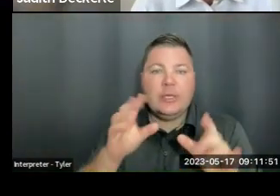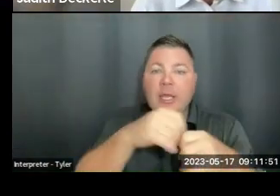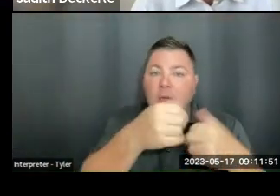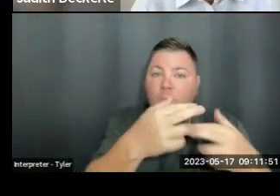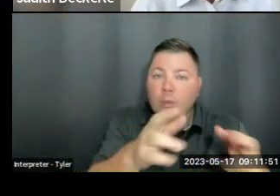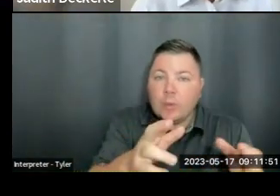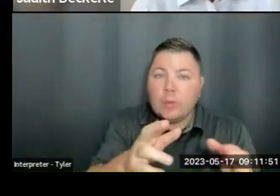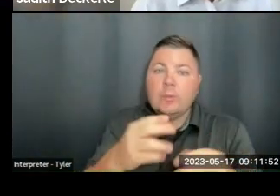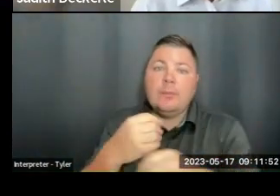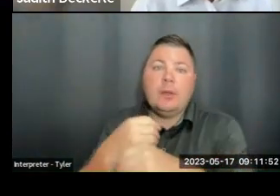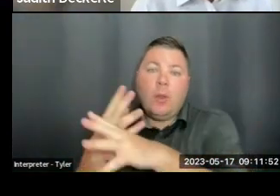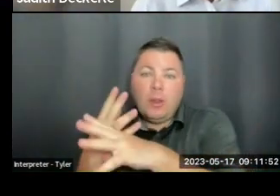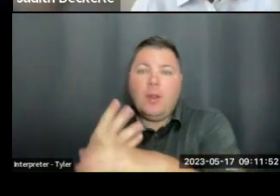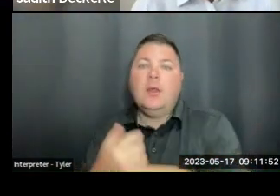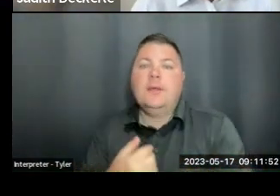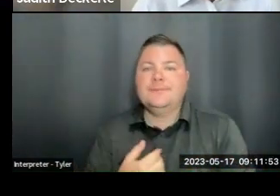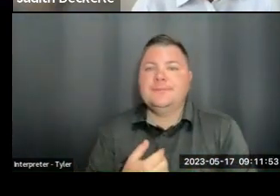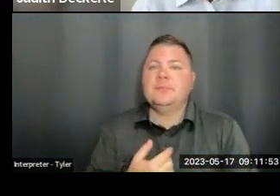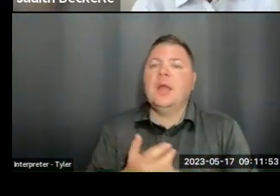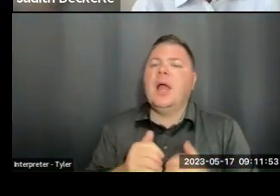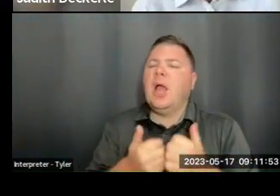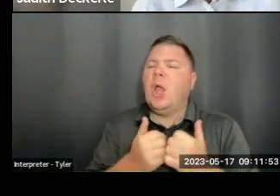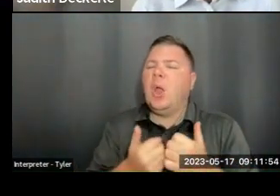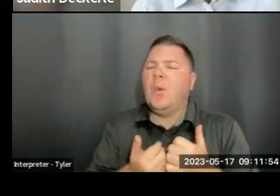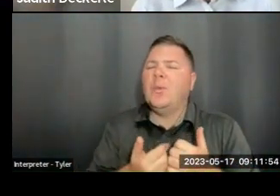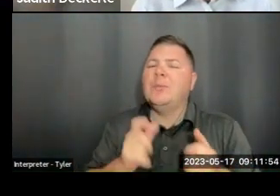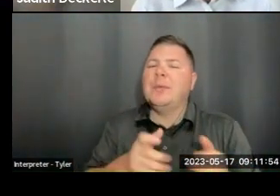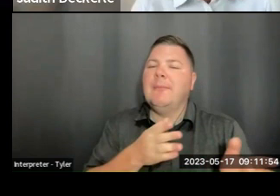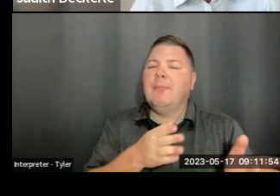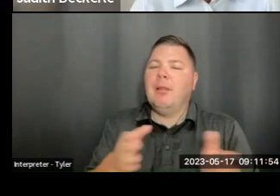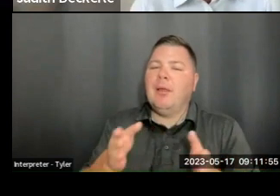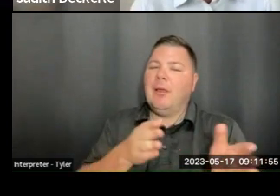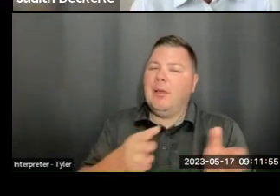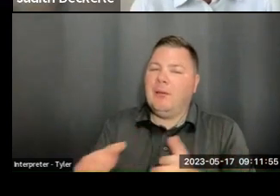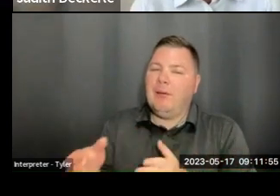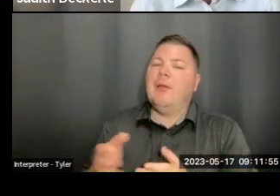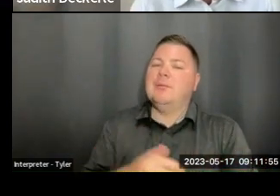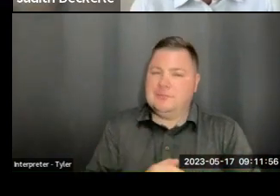Clear audio both in the room and online starts with a plan.